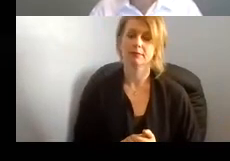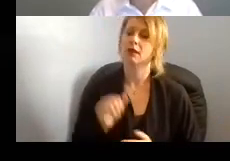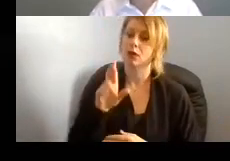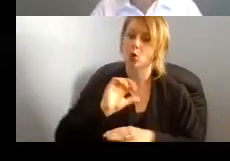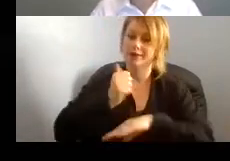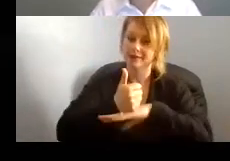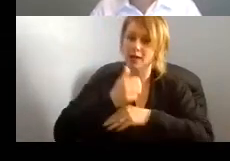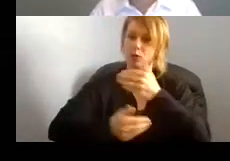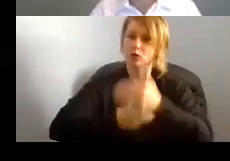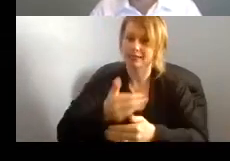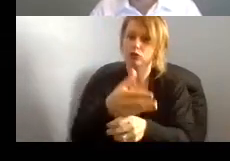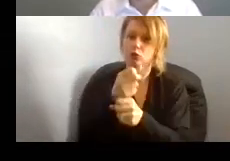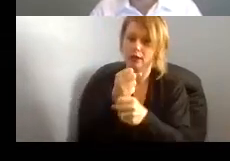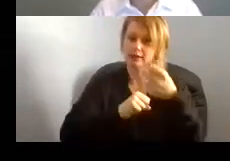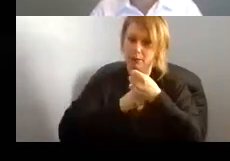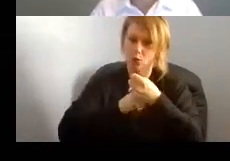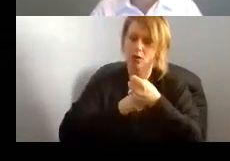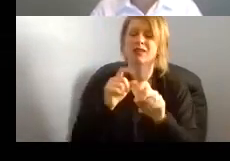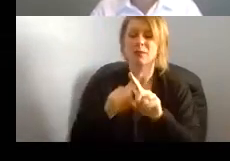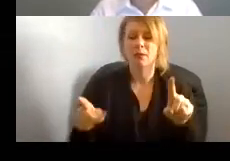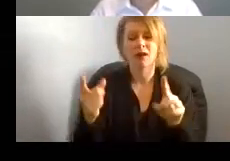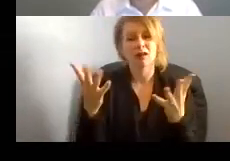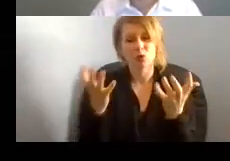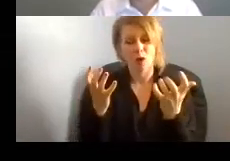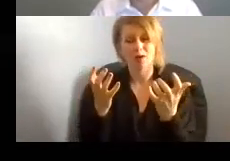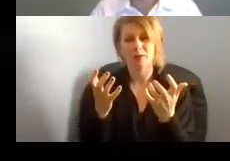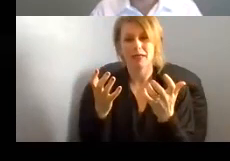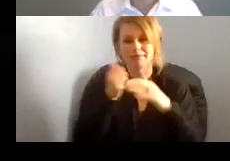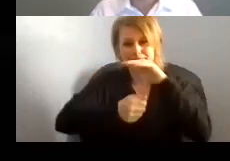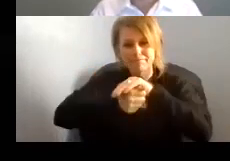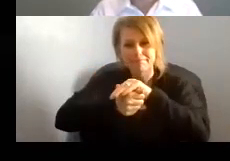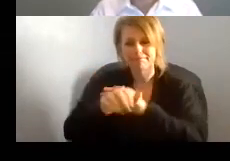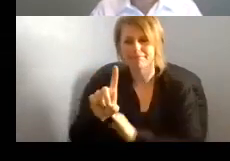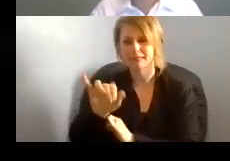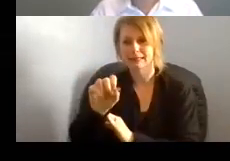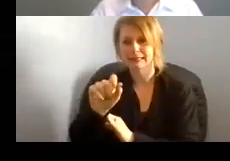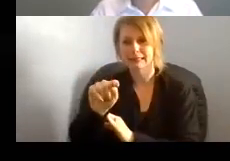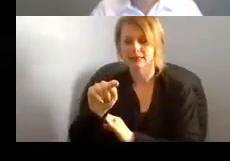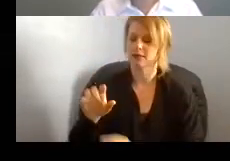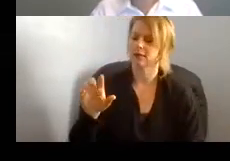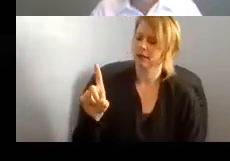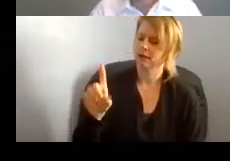You want to do this in a discreet way so that the student doesn’t draw attention to themselves when they’re about to cry.